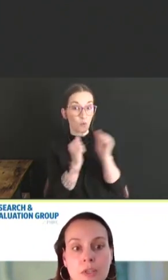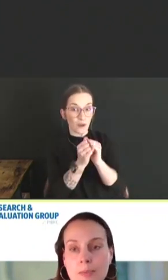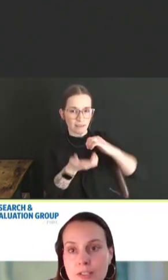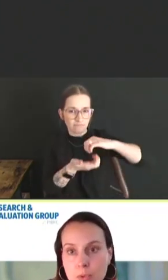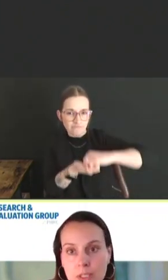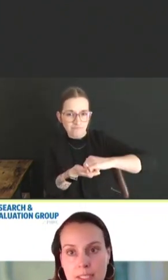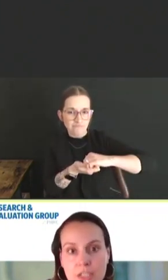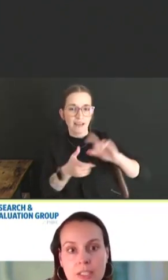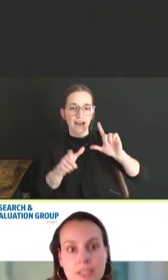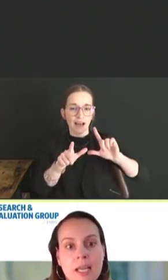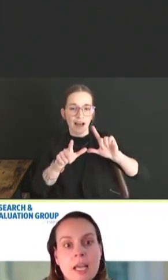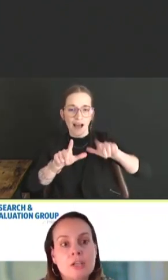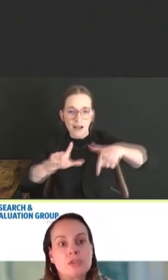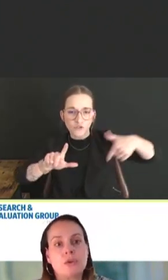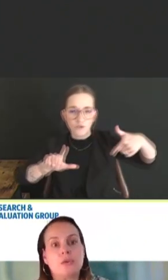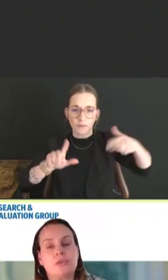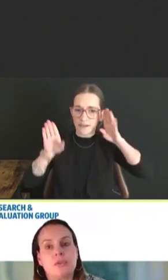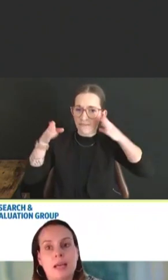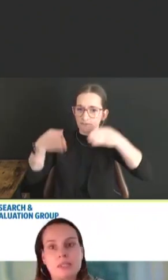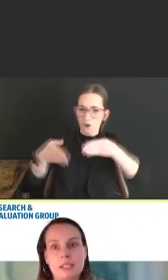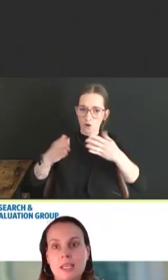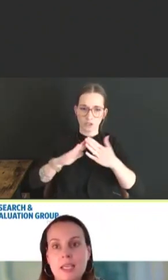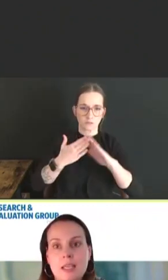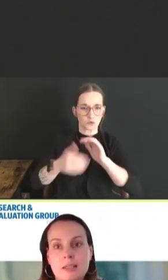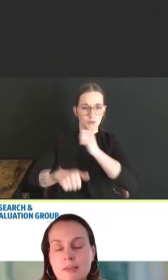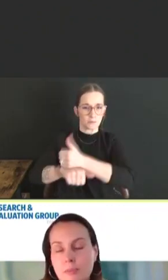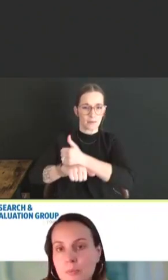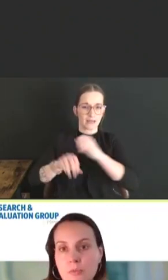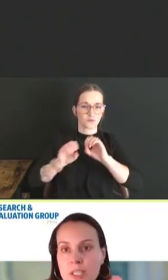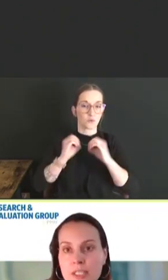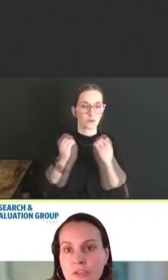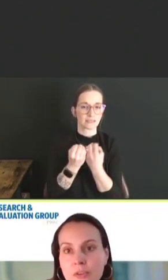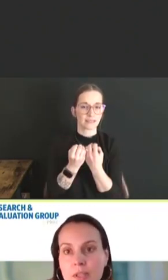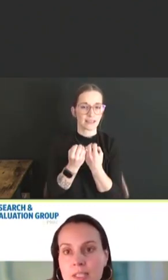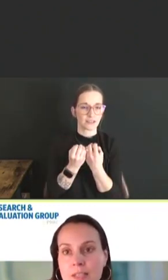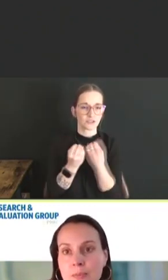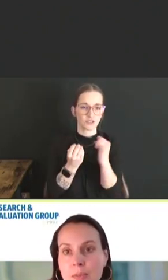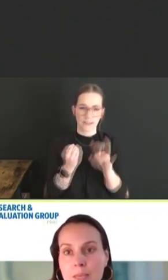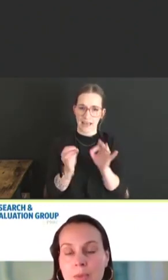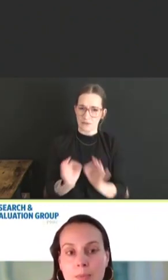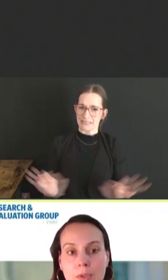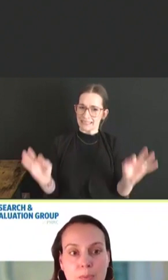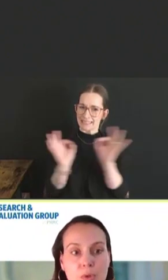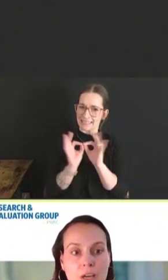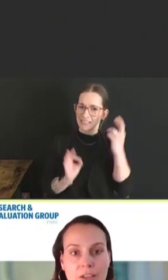community-based organizations. So, that was a key reason for this being able to be pulled off